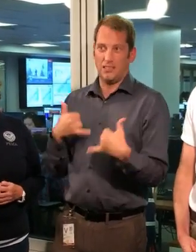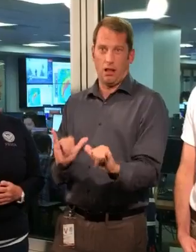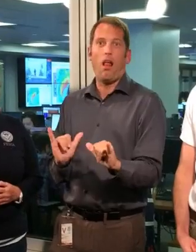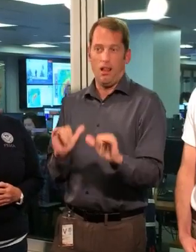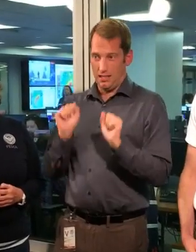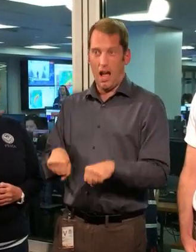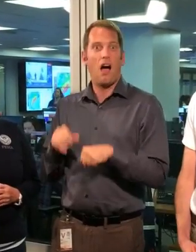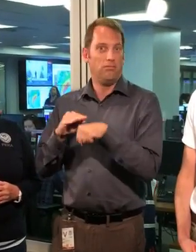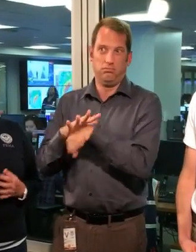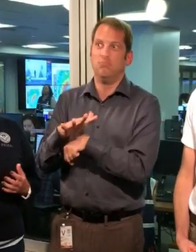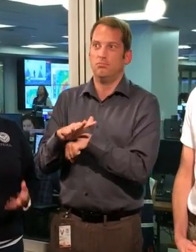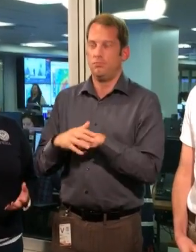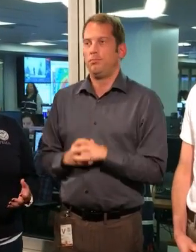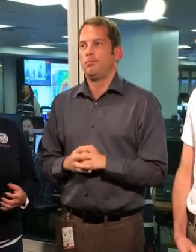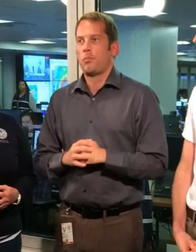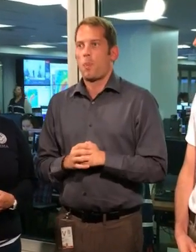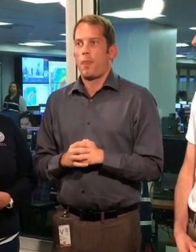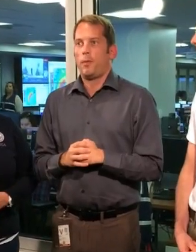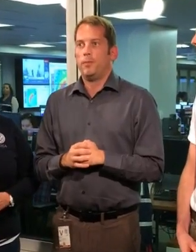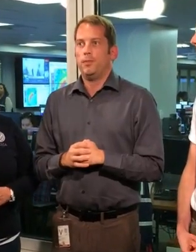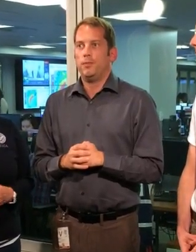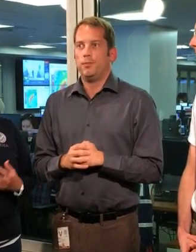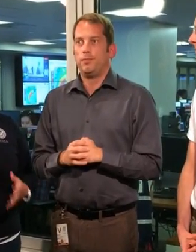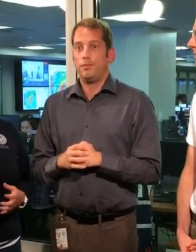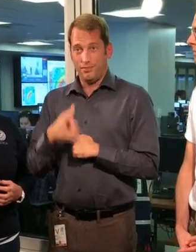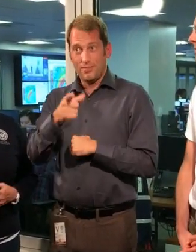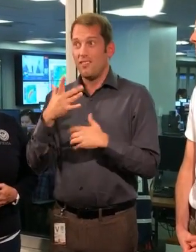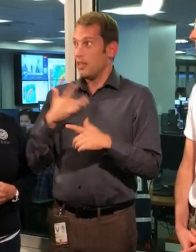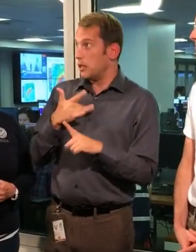spot, you need to be able to watch and to be able to make sure that you're okay.